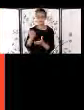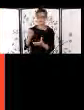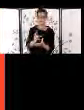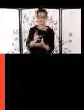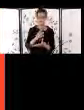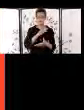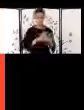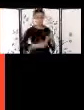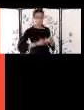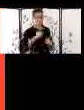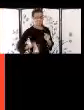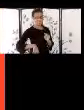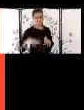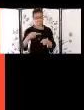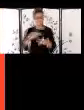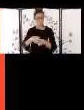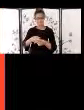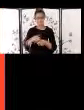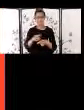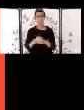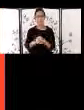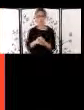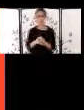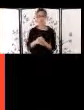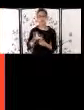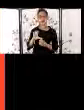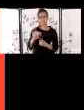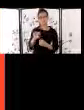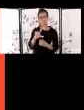Calgary Arts Development does not offer tax advice, so we recommend that you consult a